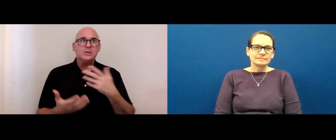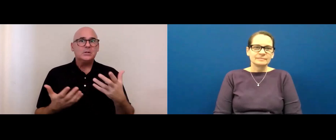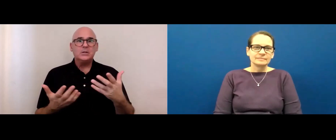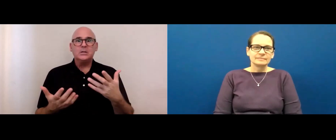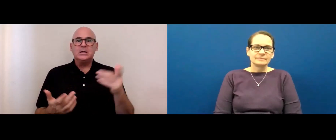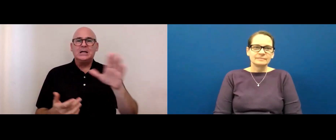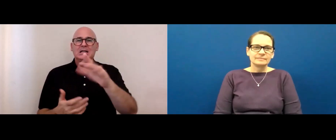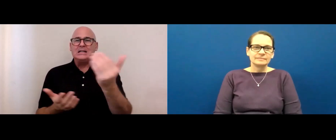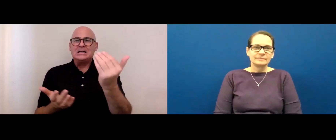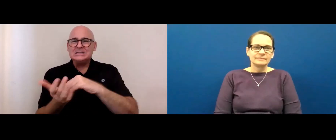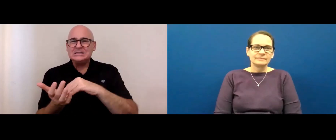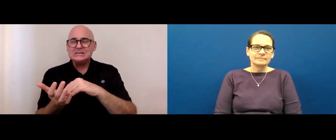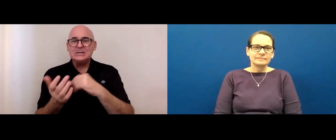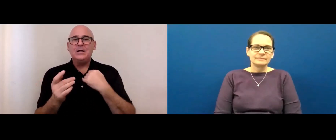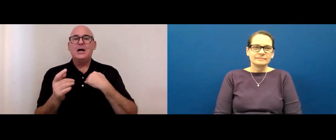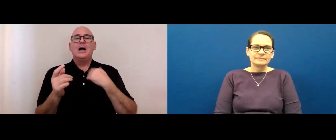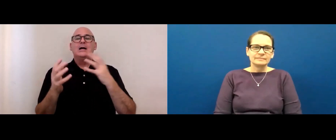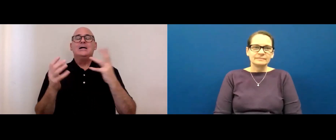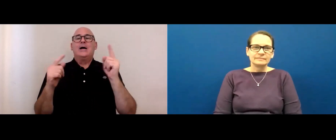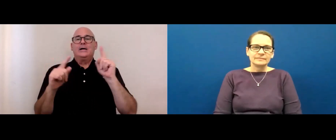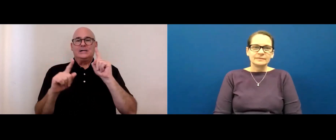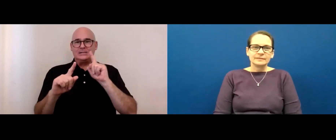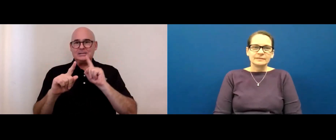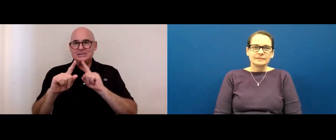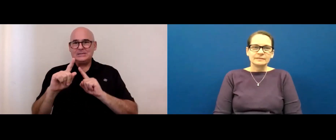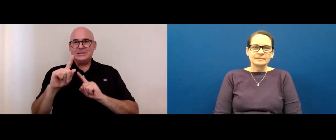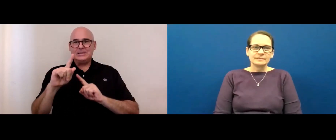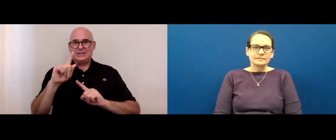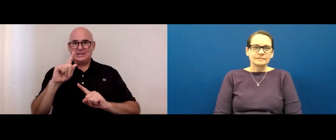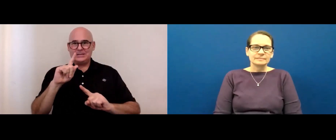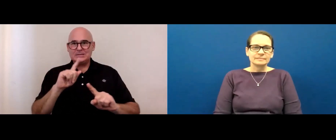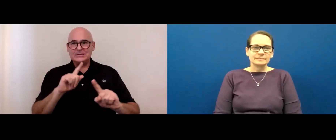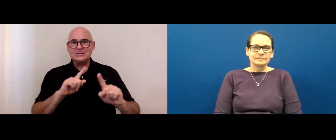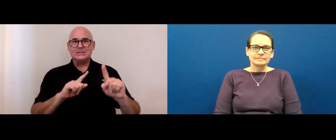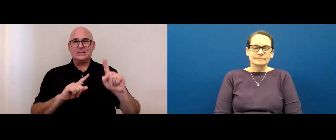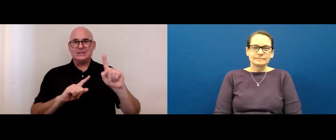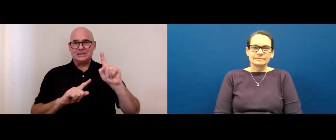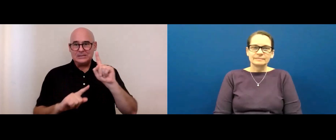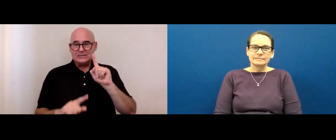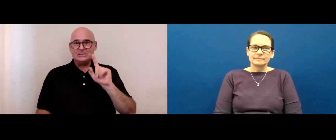looking at us and the interpreter said can you sign it again and so I changed sign modalities